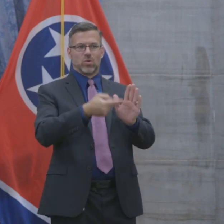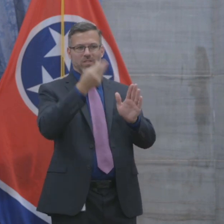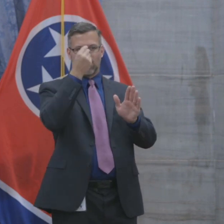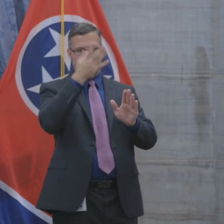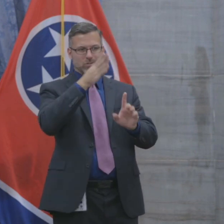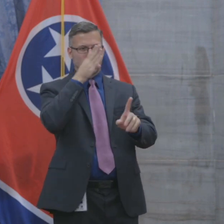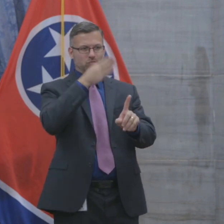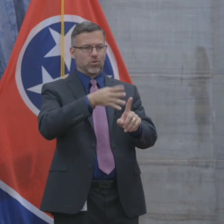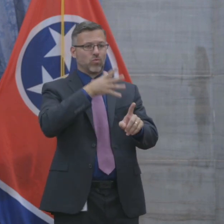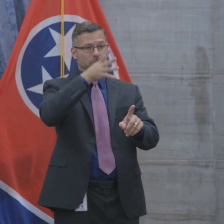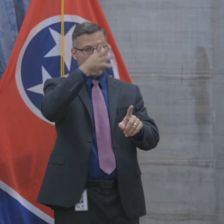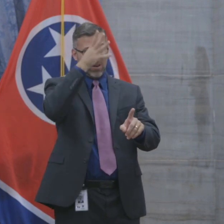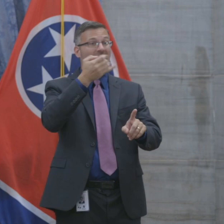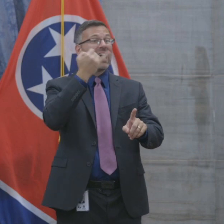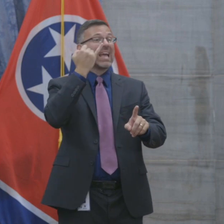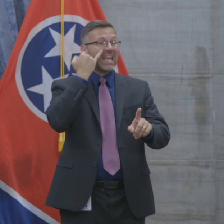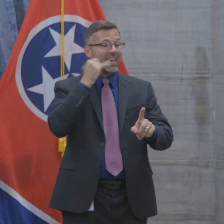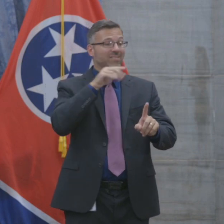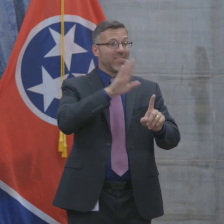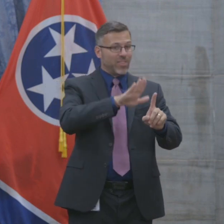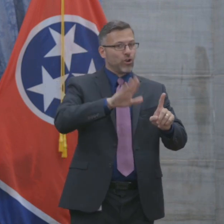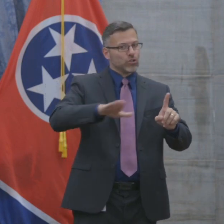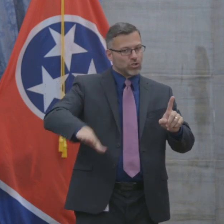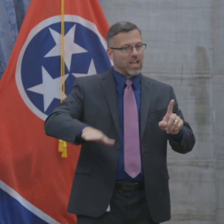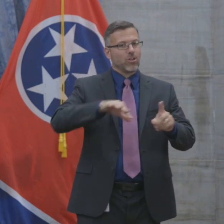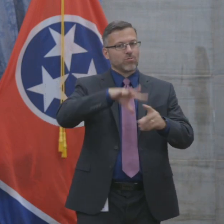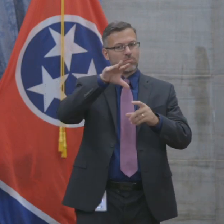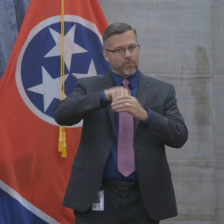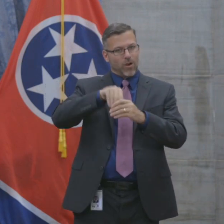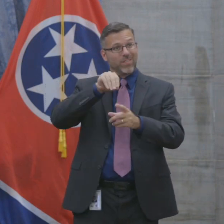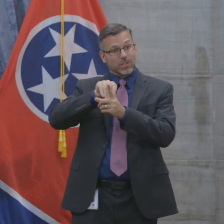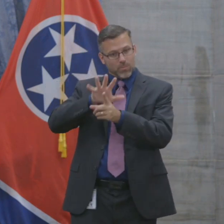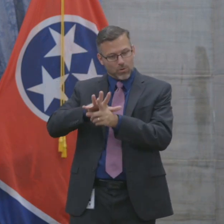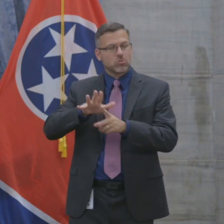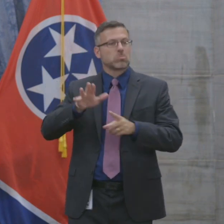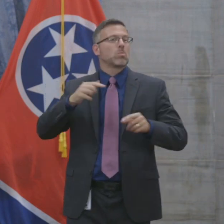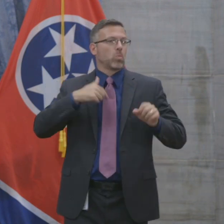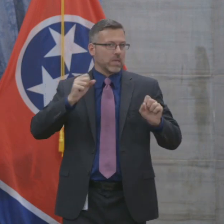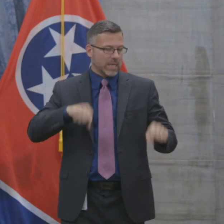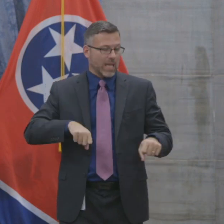district is not providing information on a broad level